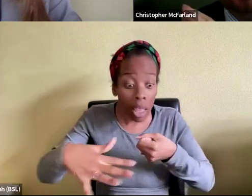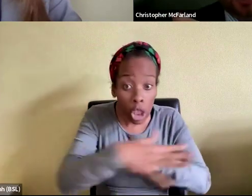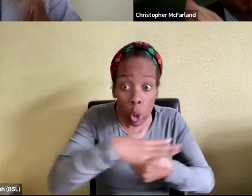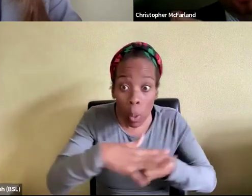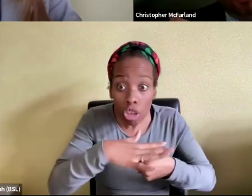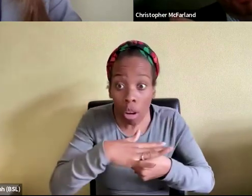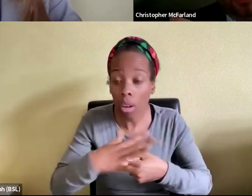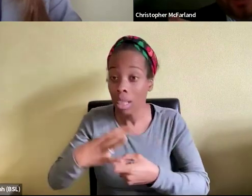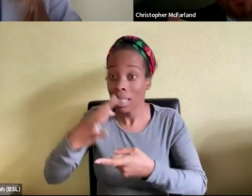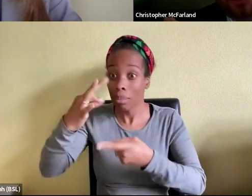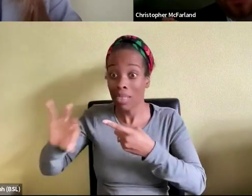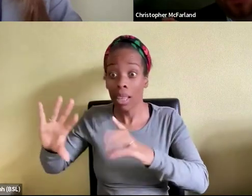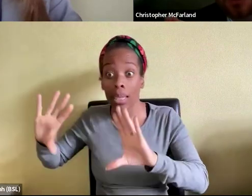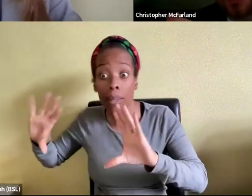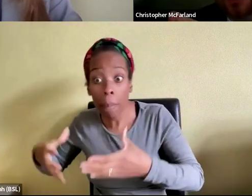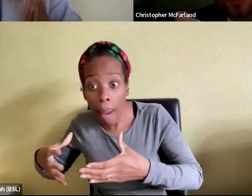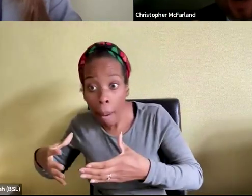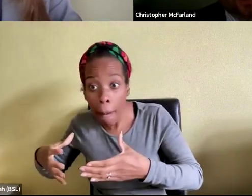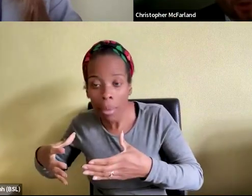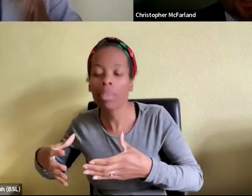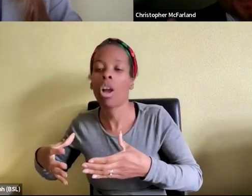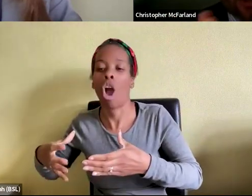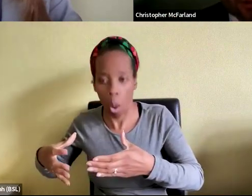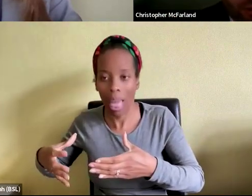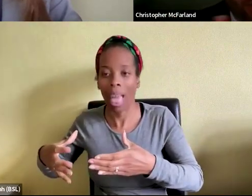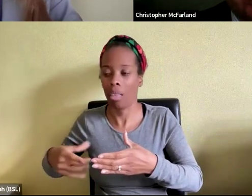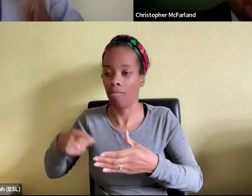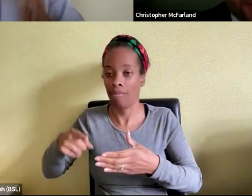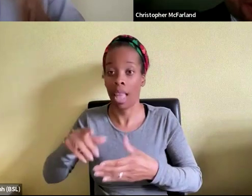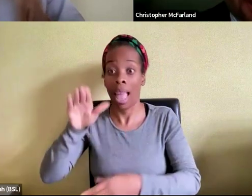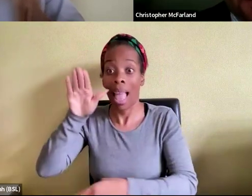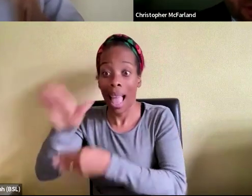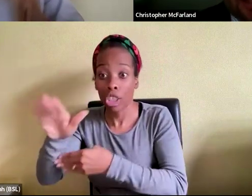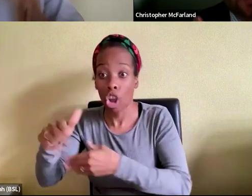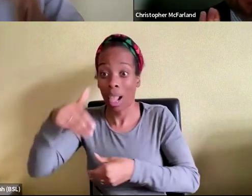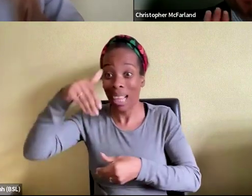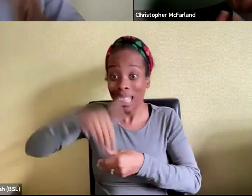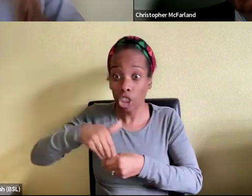you may also want to request both the external and internal correspondence between the members of that.